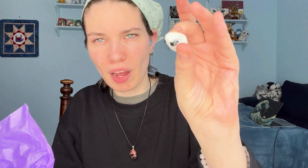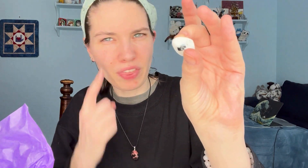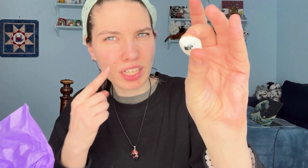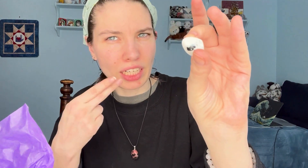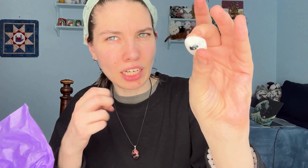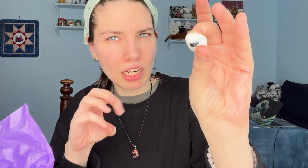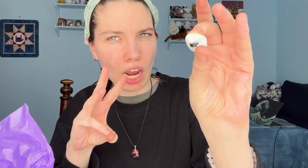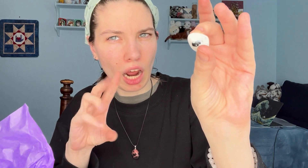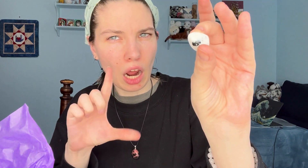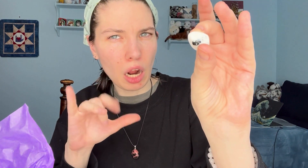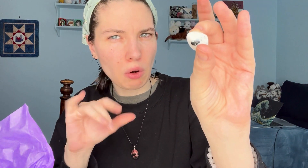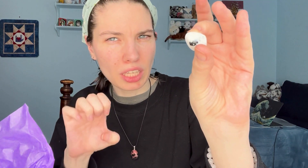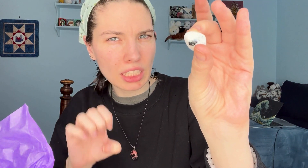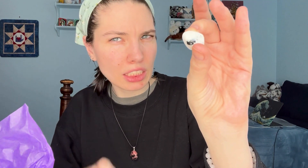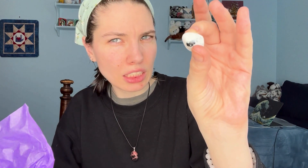I think that's a howlite...